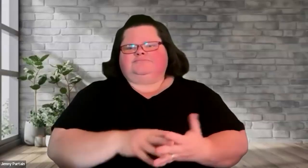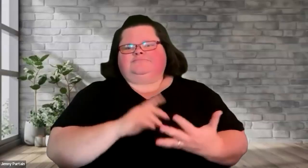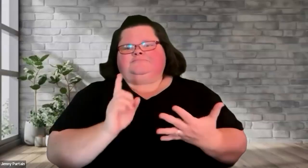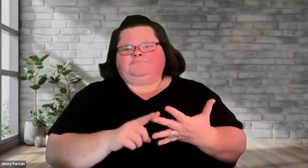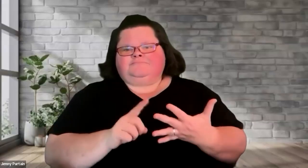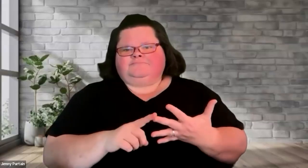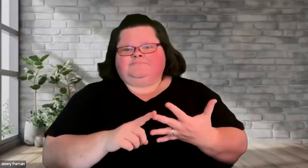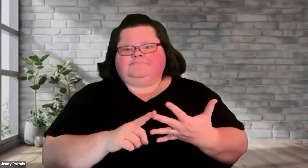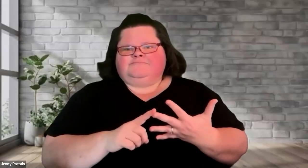tracking--